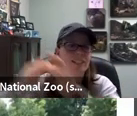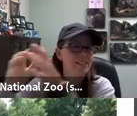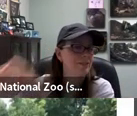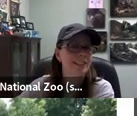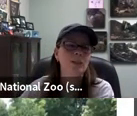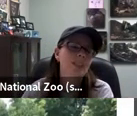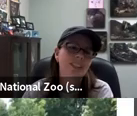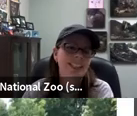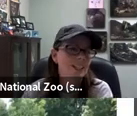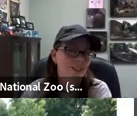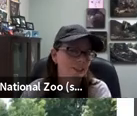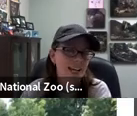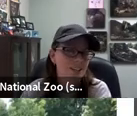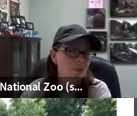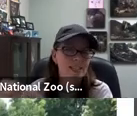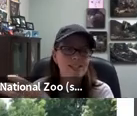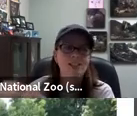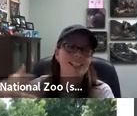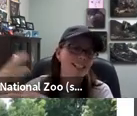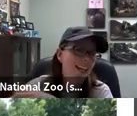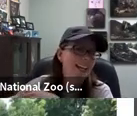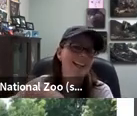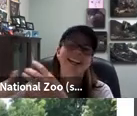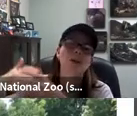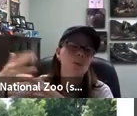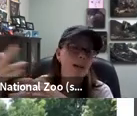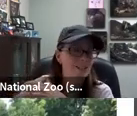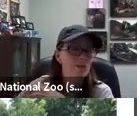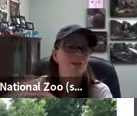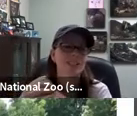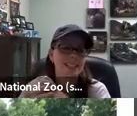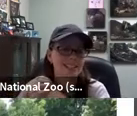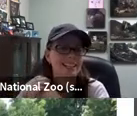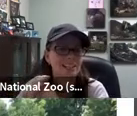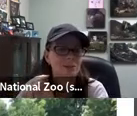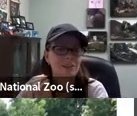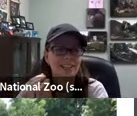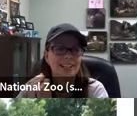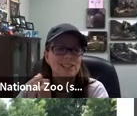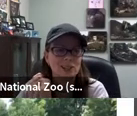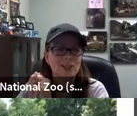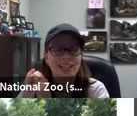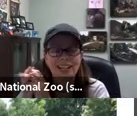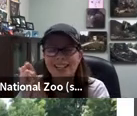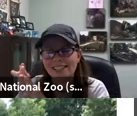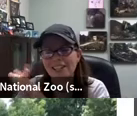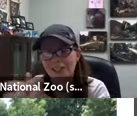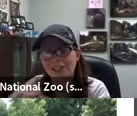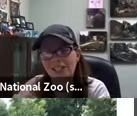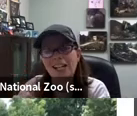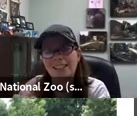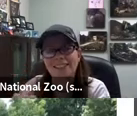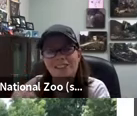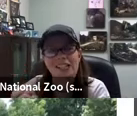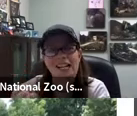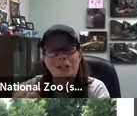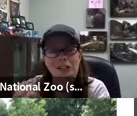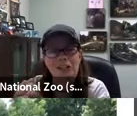different than it will in another location. Based on its light, and how wet the soil is, and that sort of thing. So